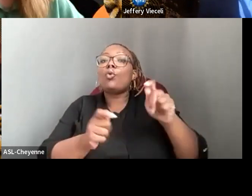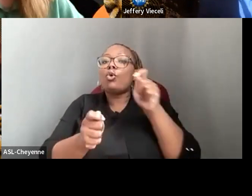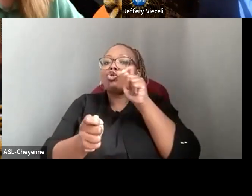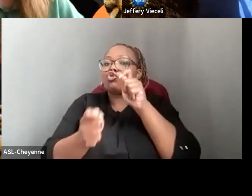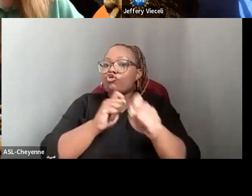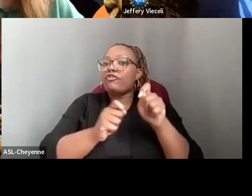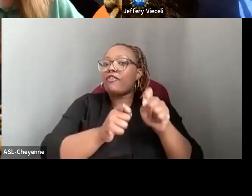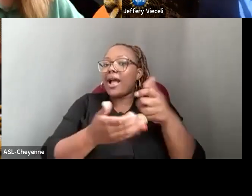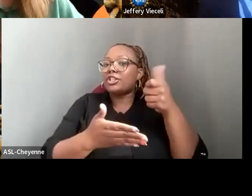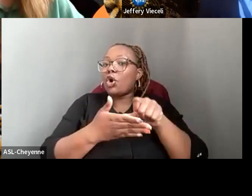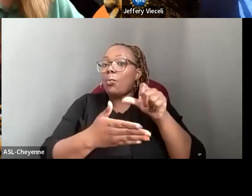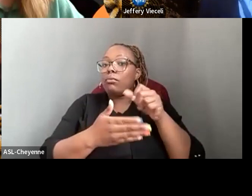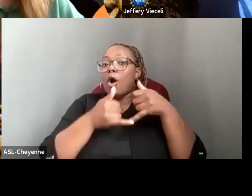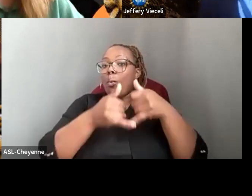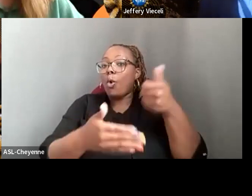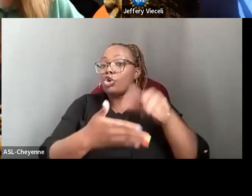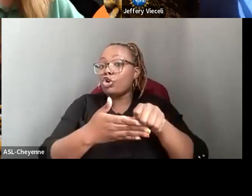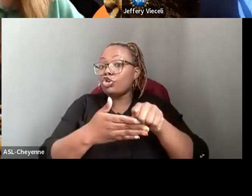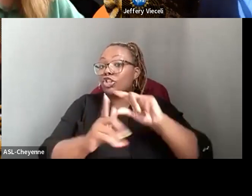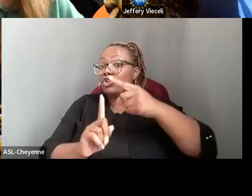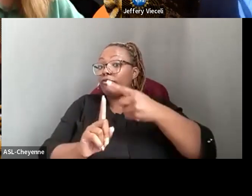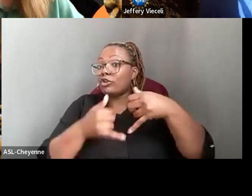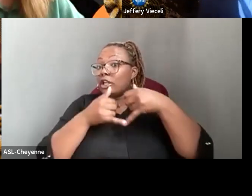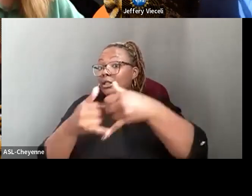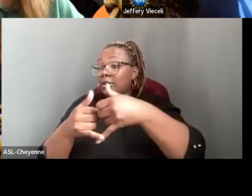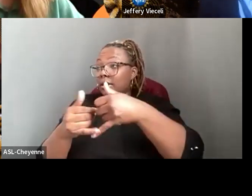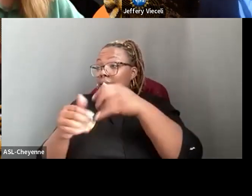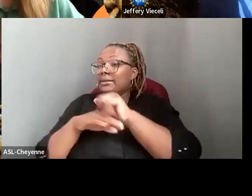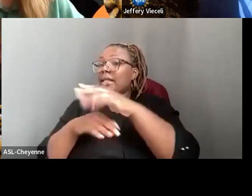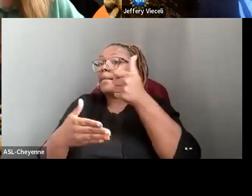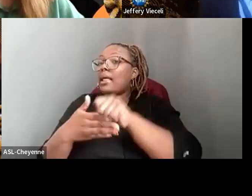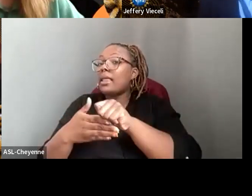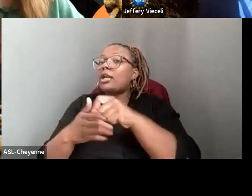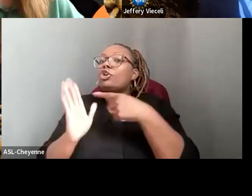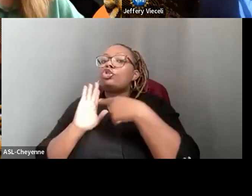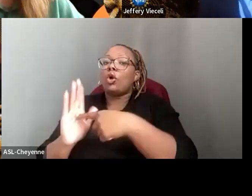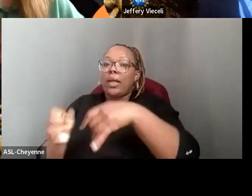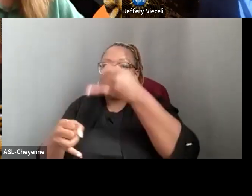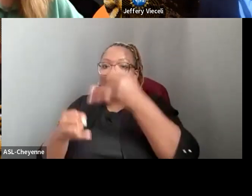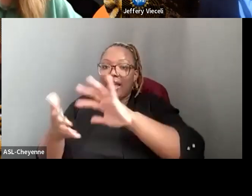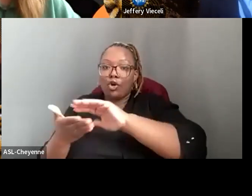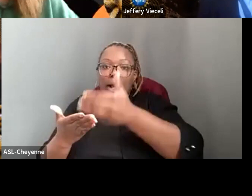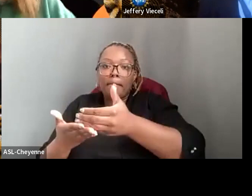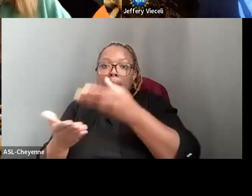to the original institution showing the final amount of the award?